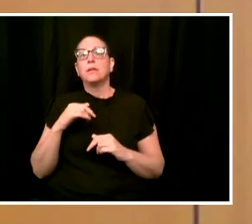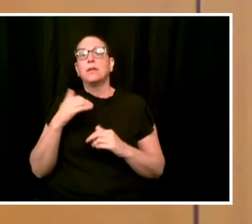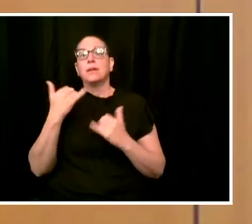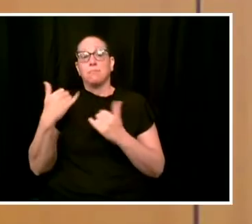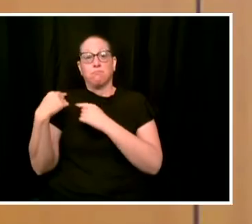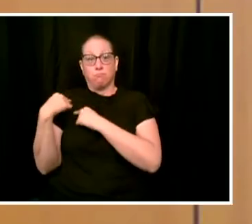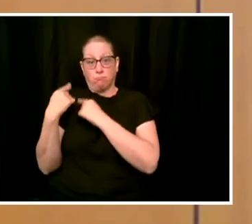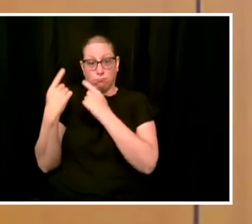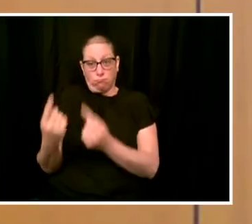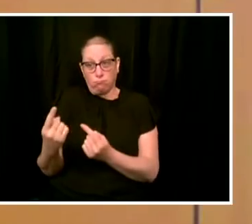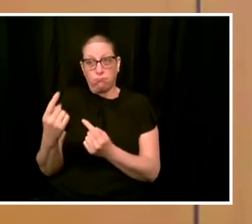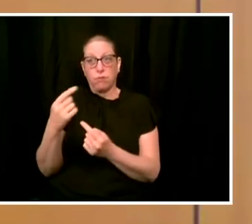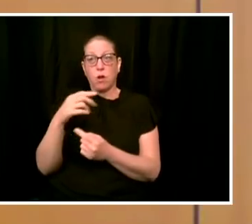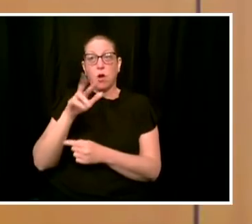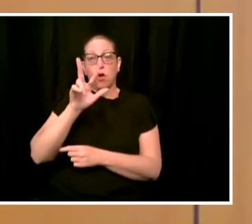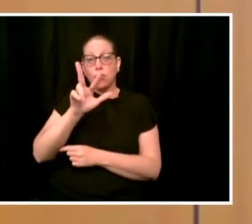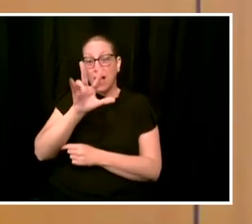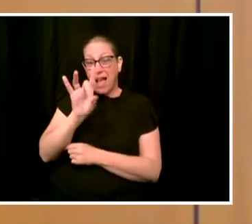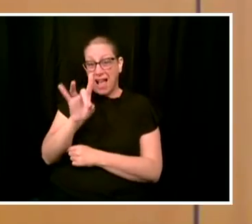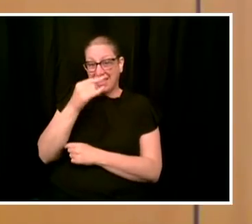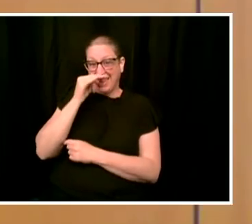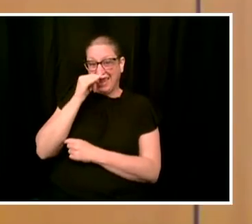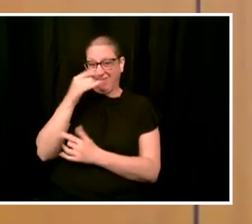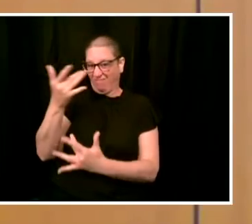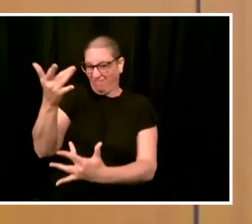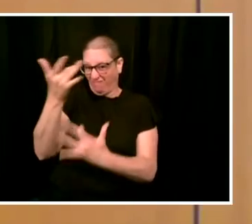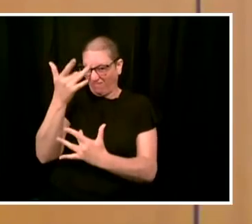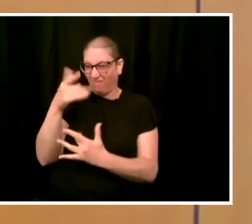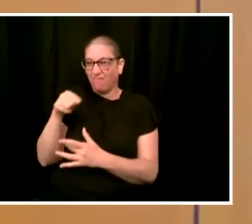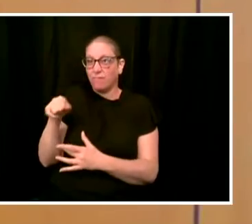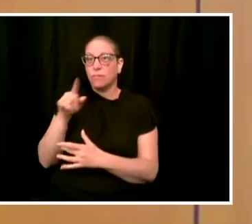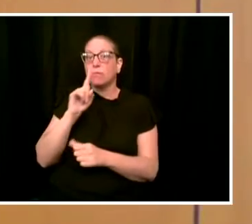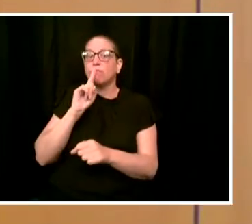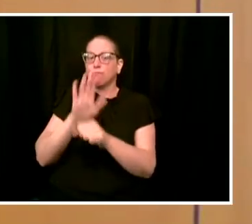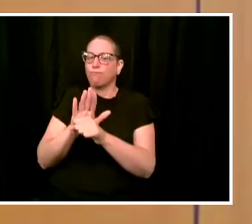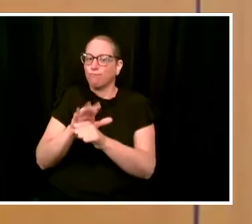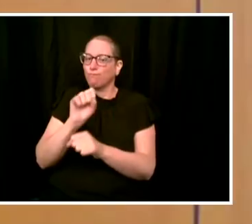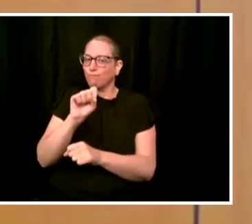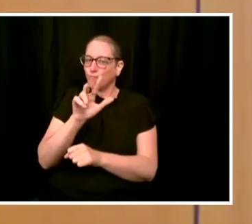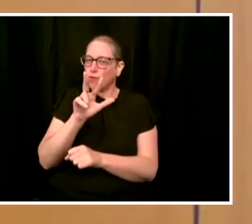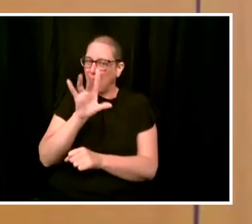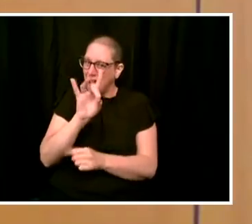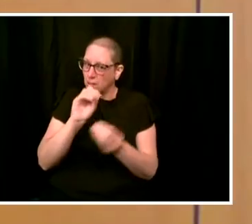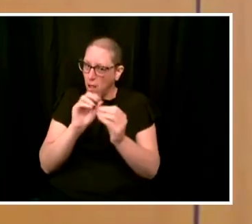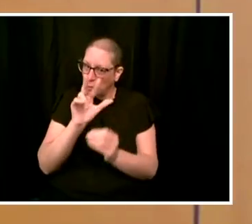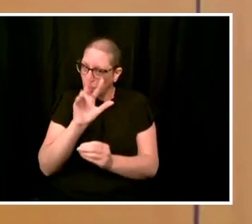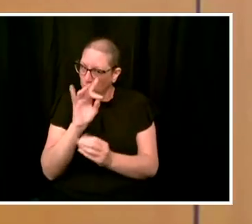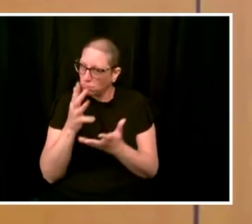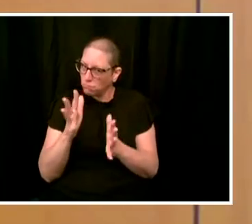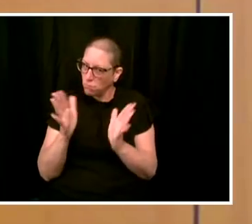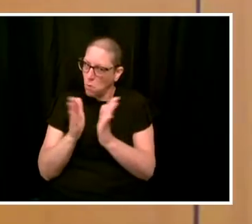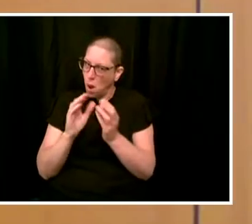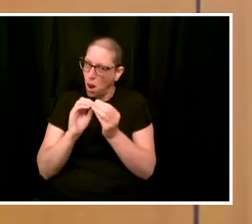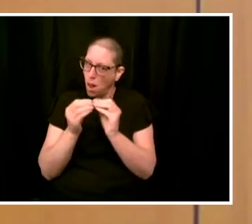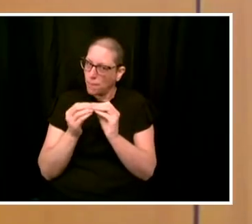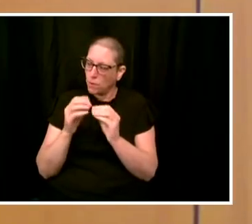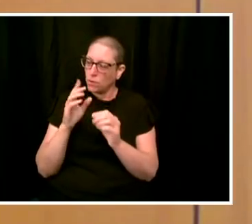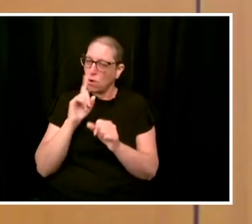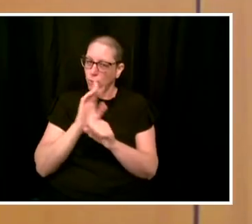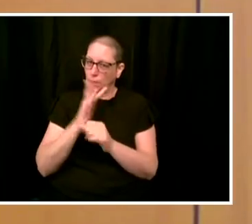CARE DELIVERY